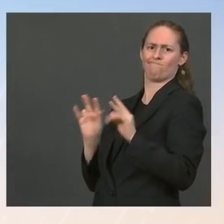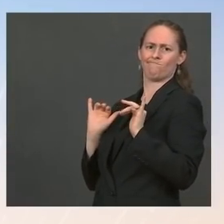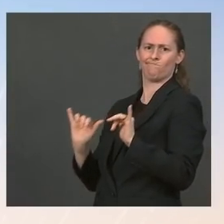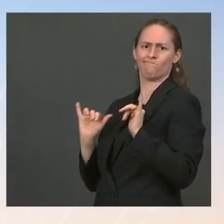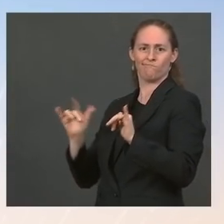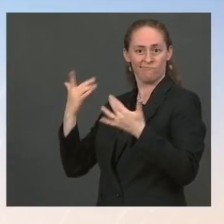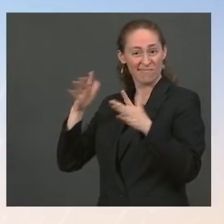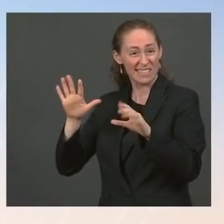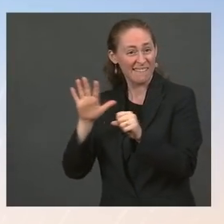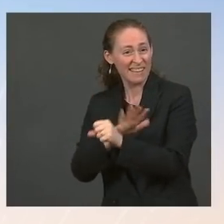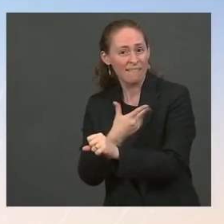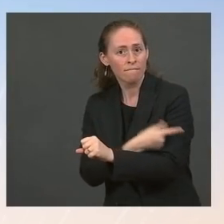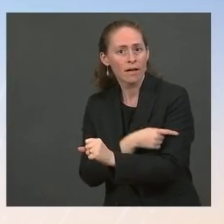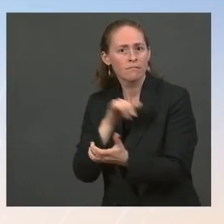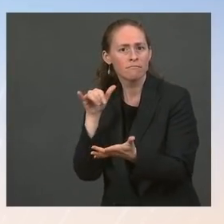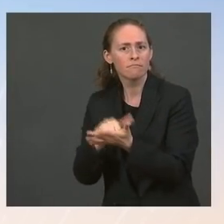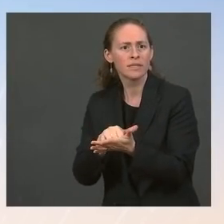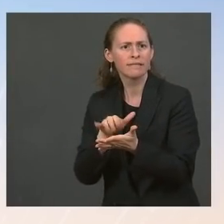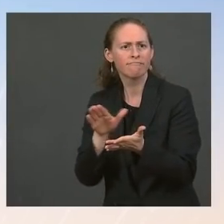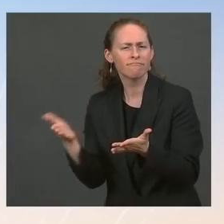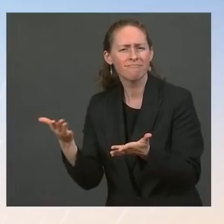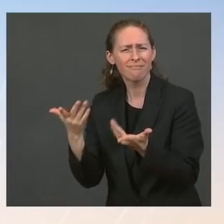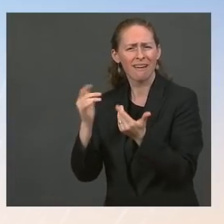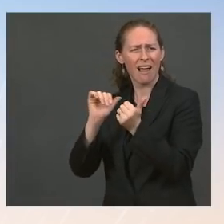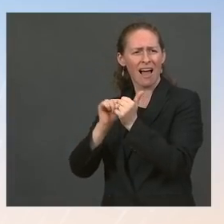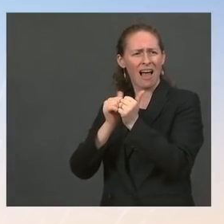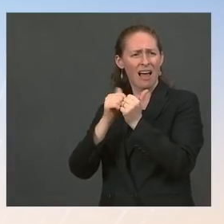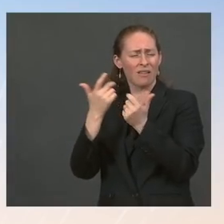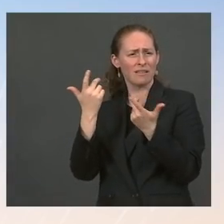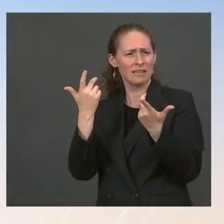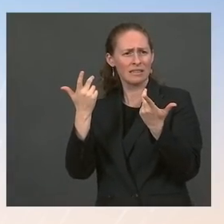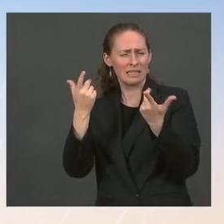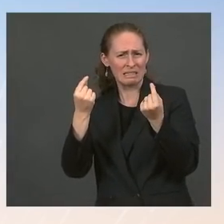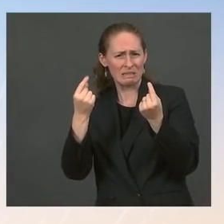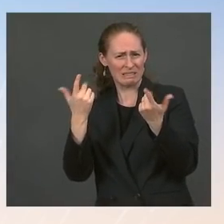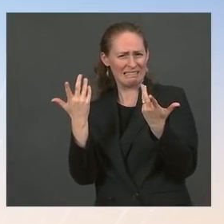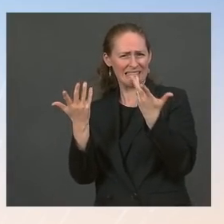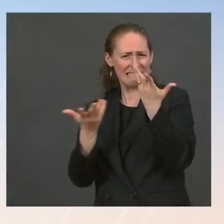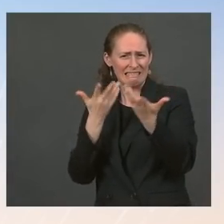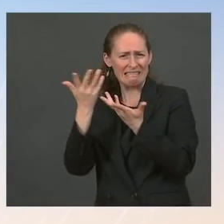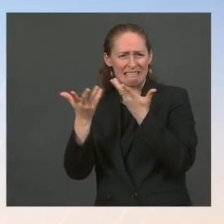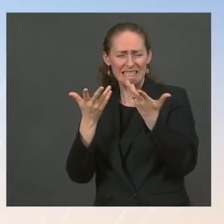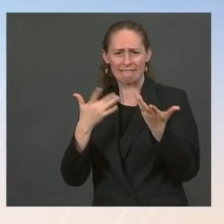about the importance of vaccinations? Ms. Psaki: Well, as people saw in the statement issued by the President --